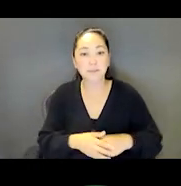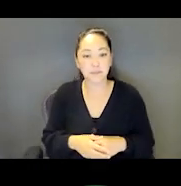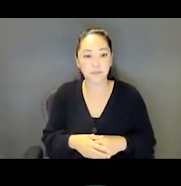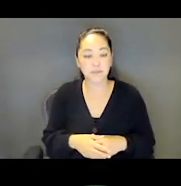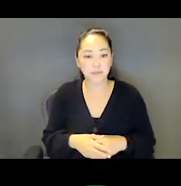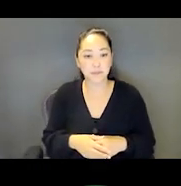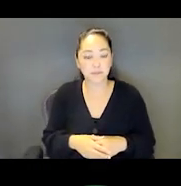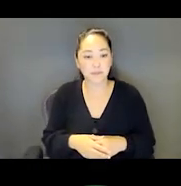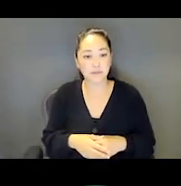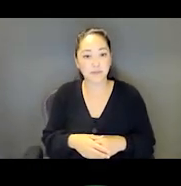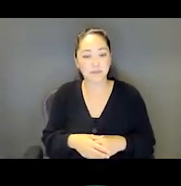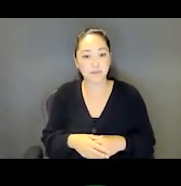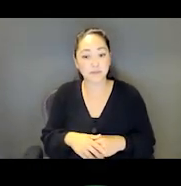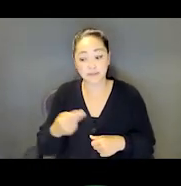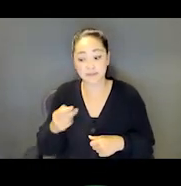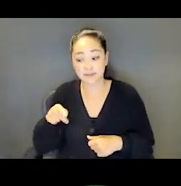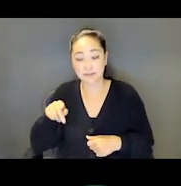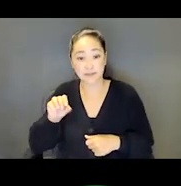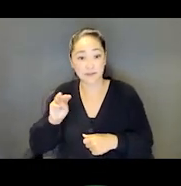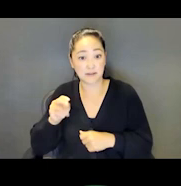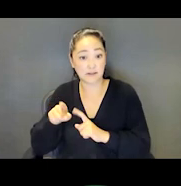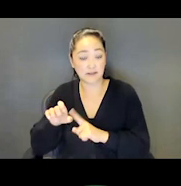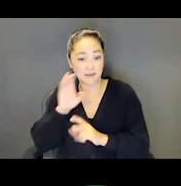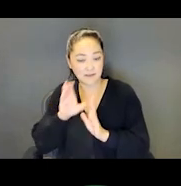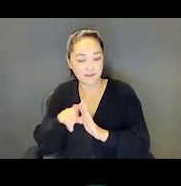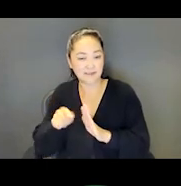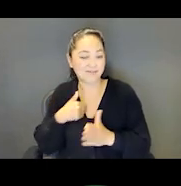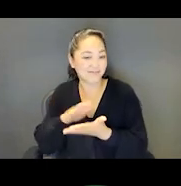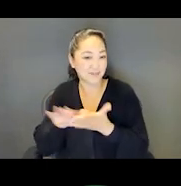wheelchair And there's probably little sister and the mother.